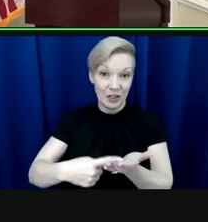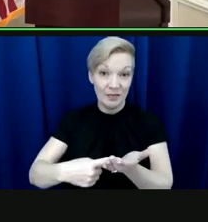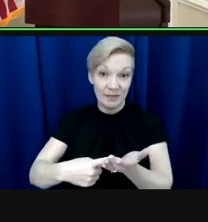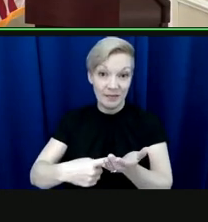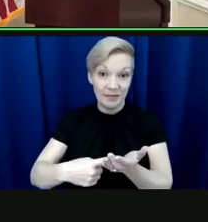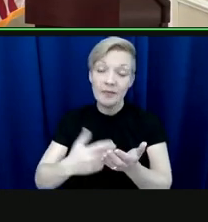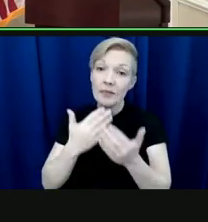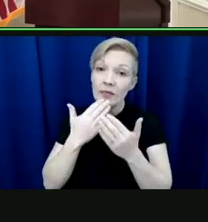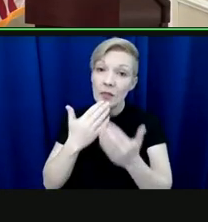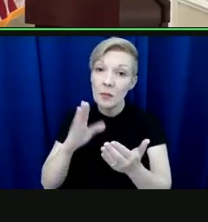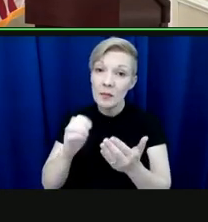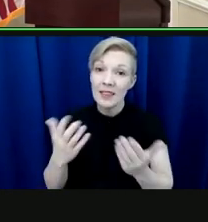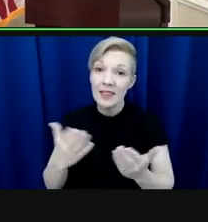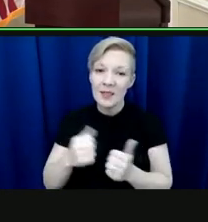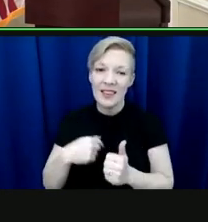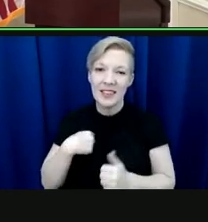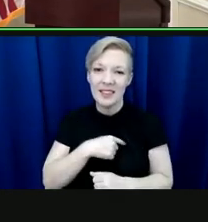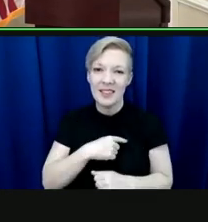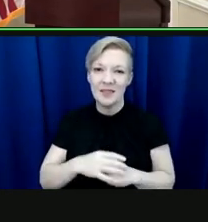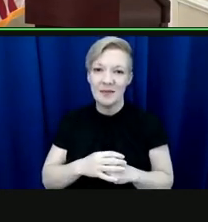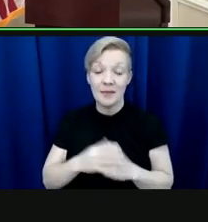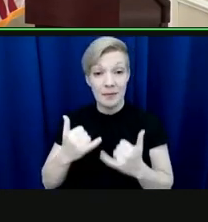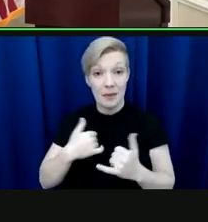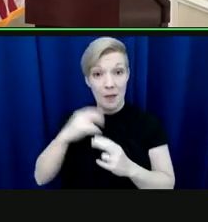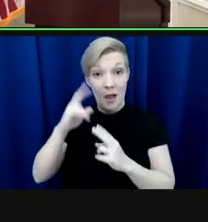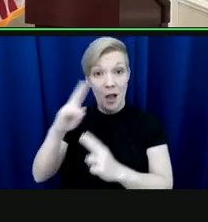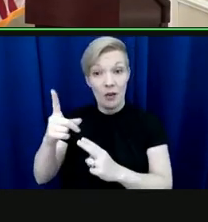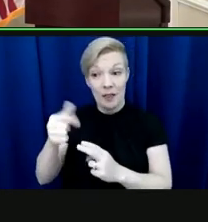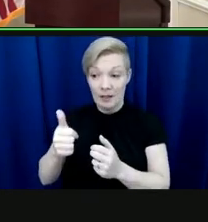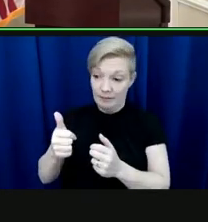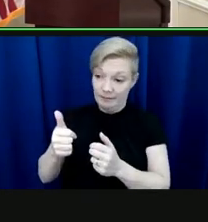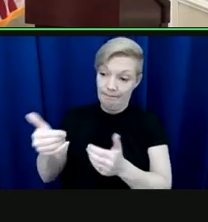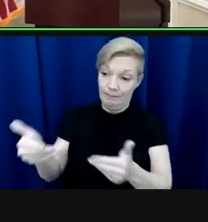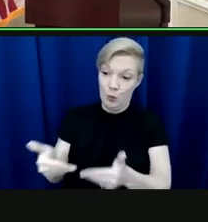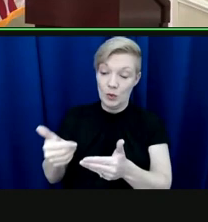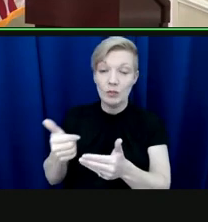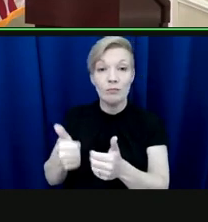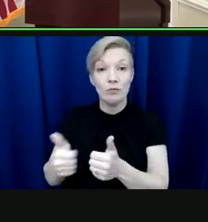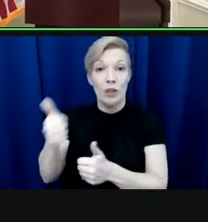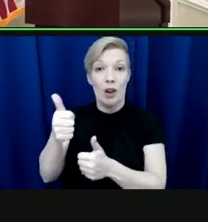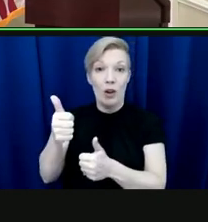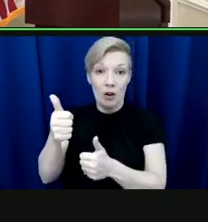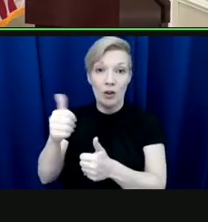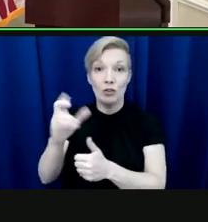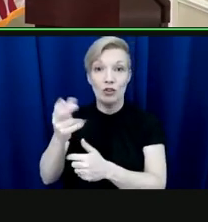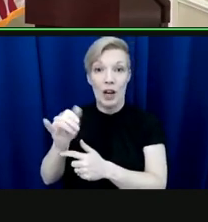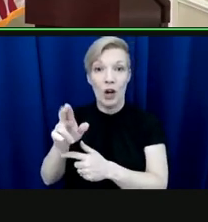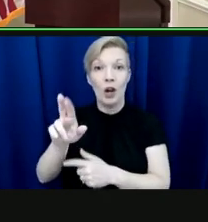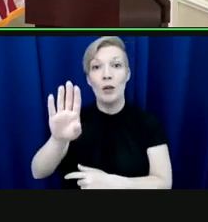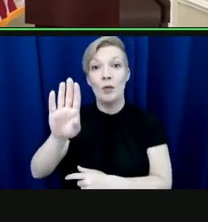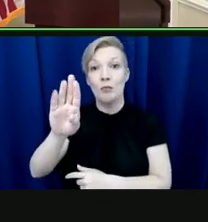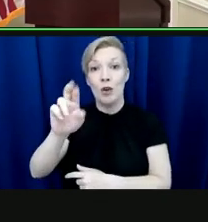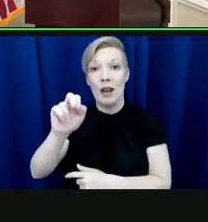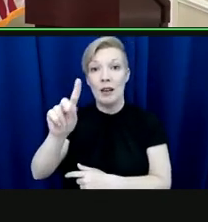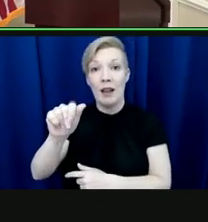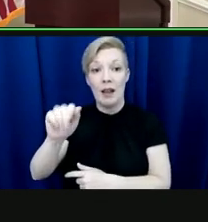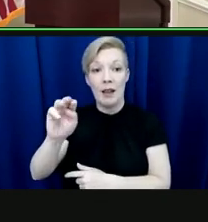And now I have the honor of introducing the chair of the Council on Environmental Quality, Brenda Mallory. So Chair Mallory was confirmed